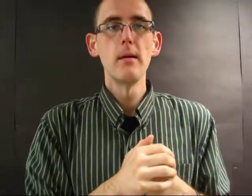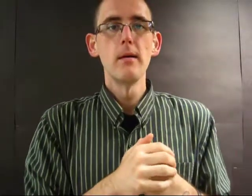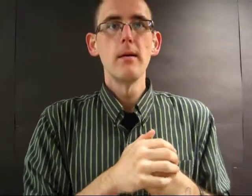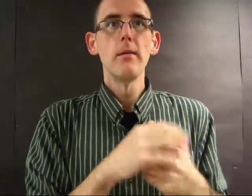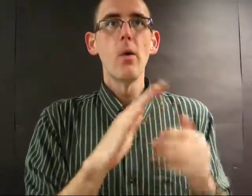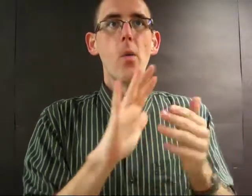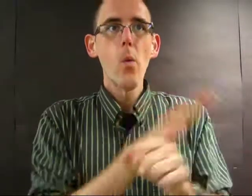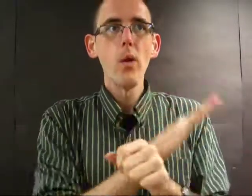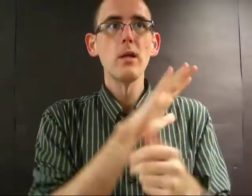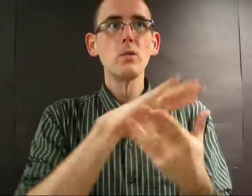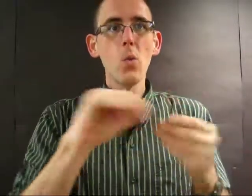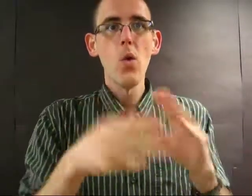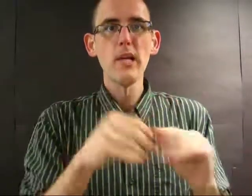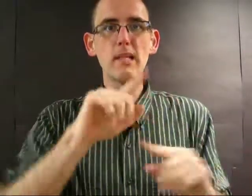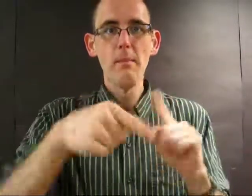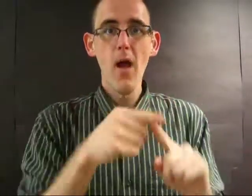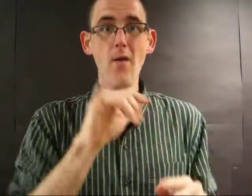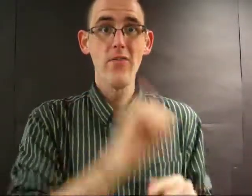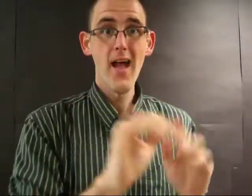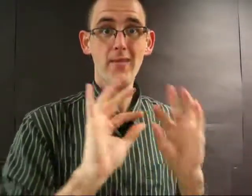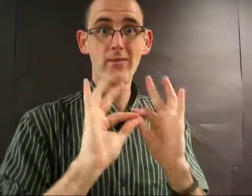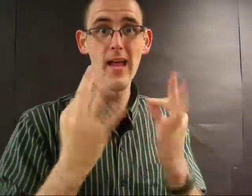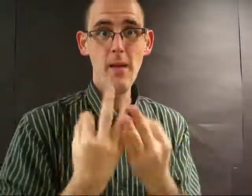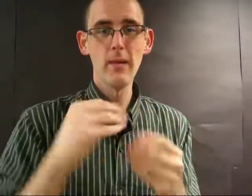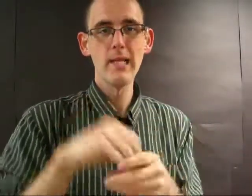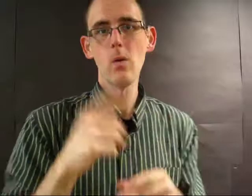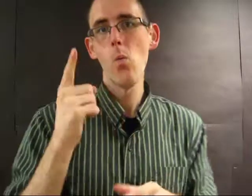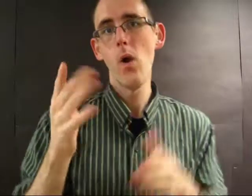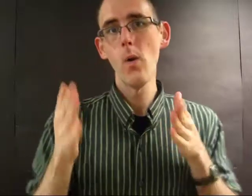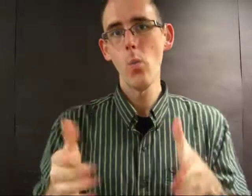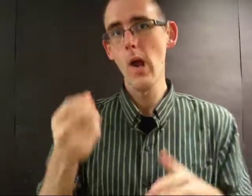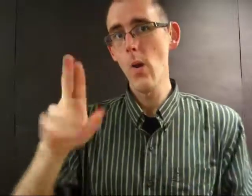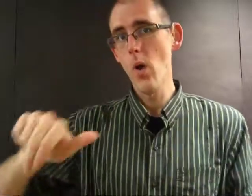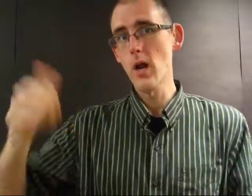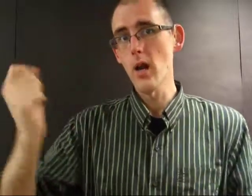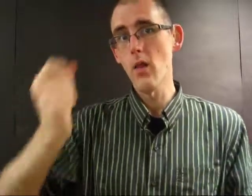Essentially, the whole story is about that family in one way or another.